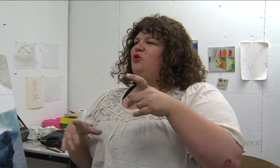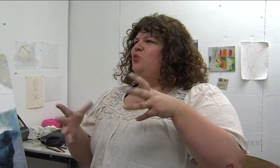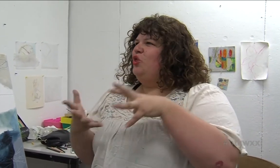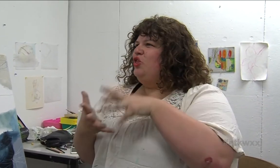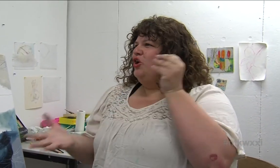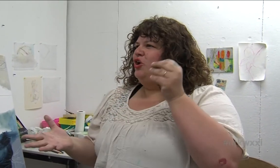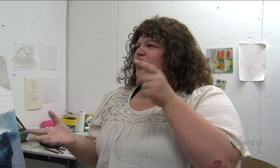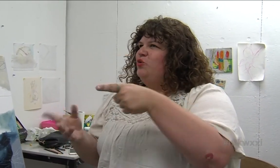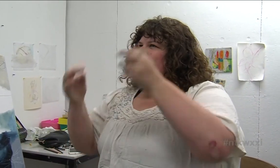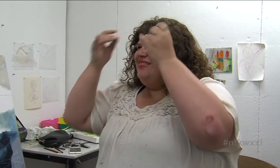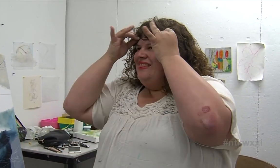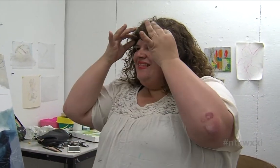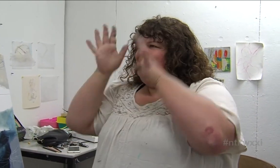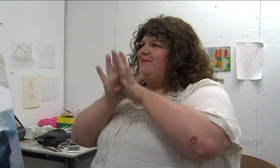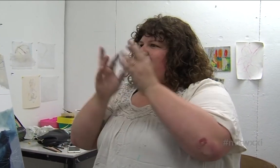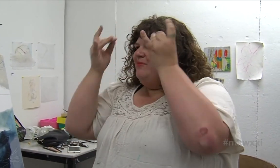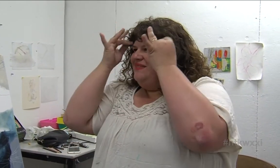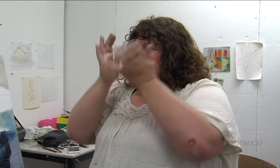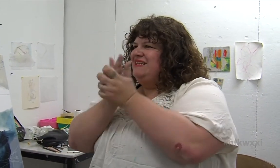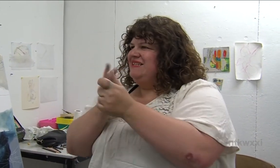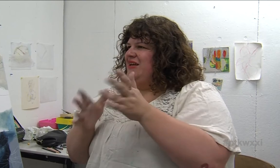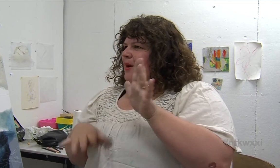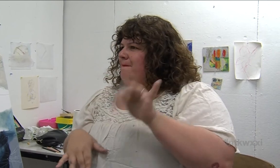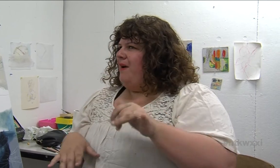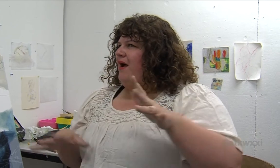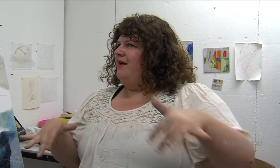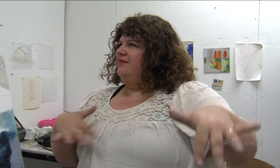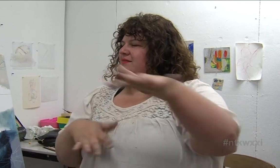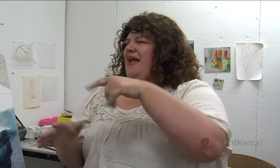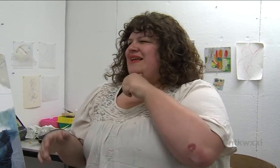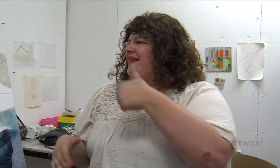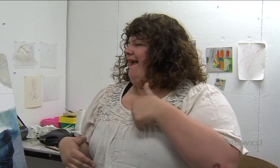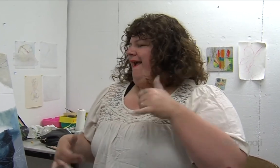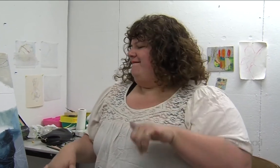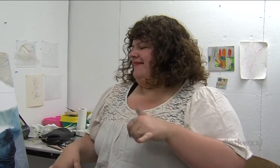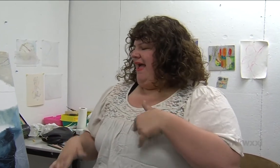CONVERSATIONS. YOU LEARN SO MUCH, AND YOU THINK ABOUT